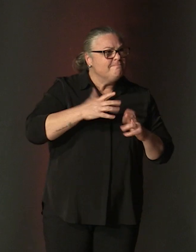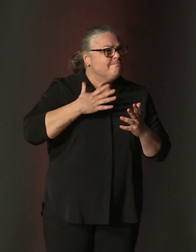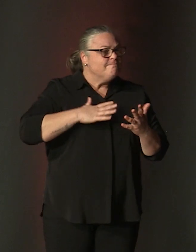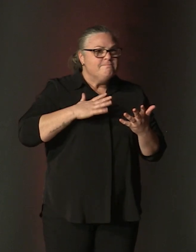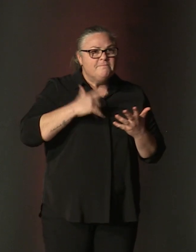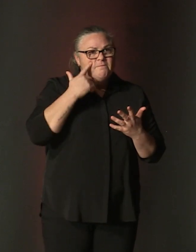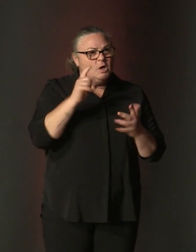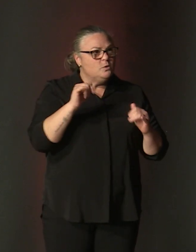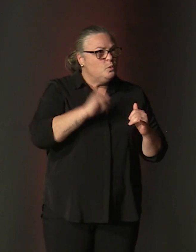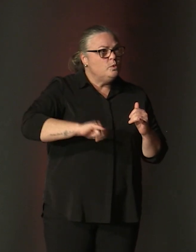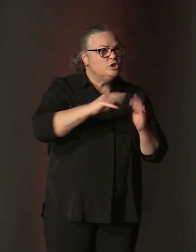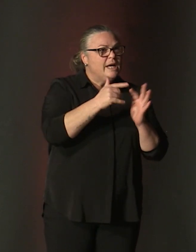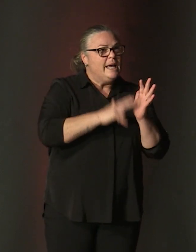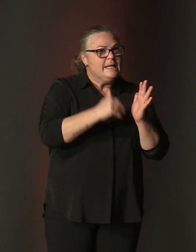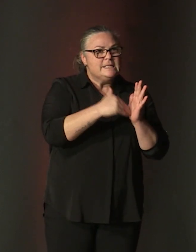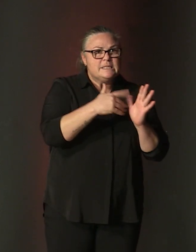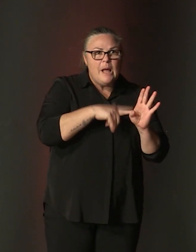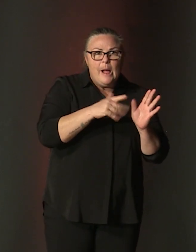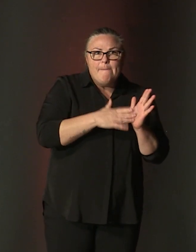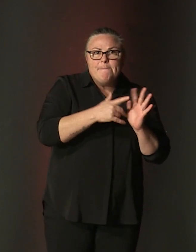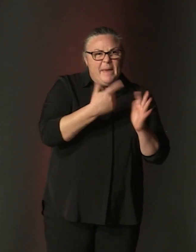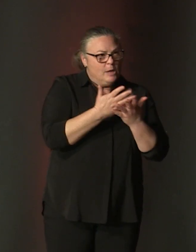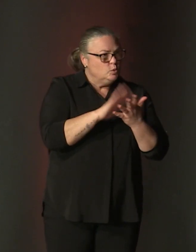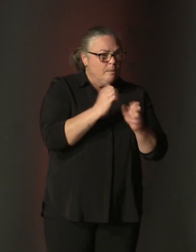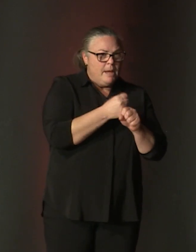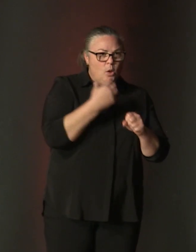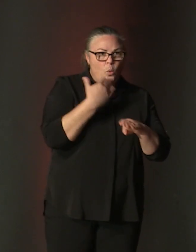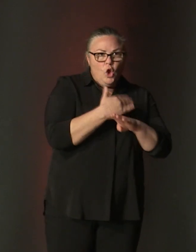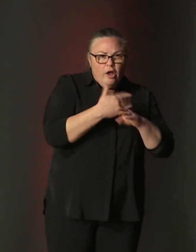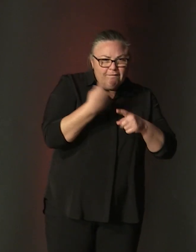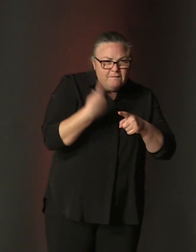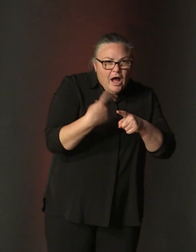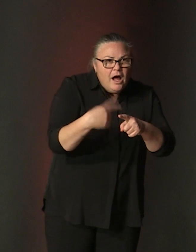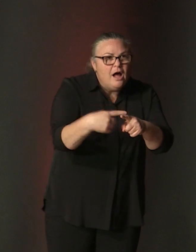to find out how they function, and then to modify them to work faster.